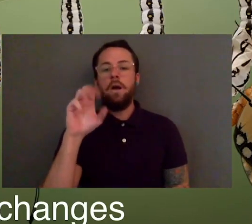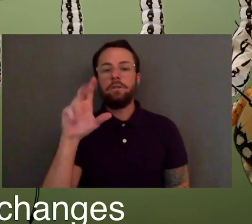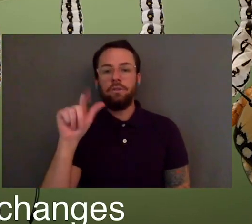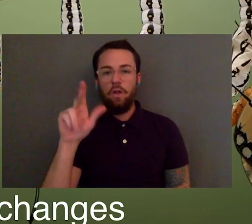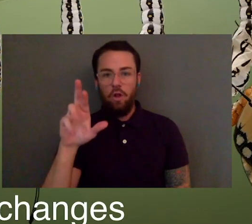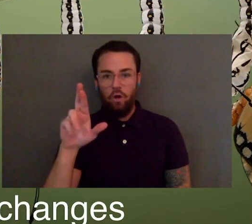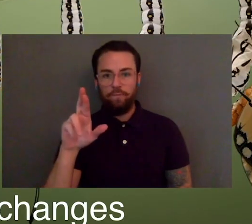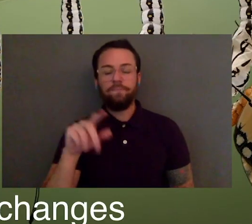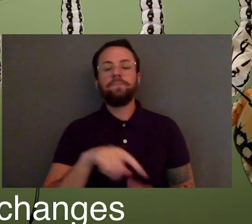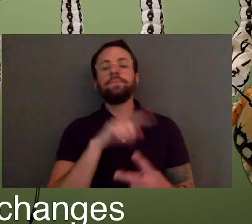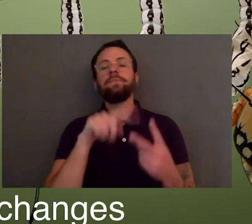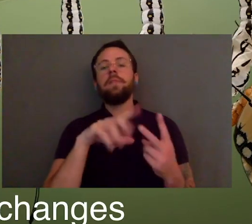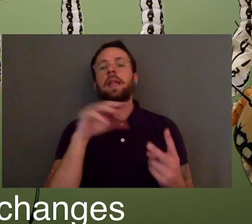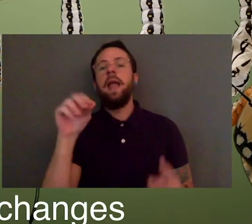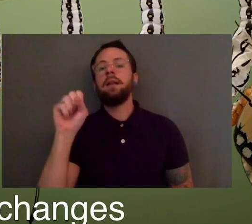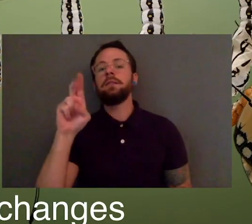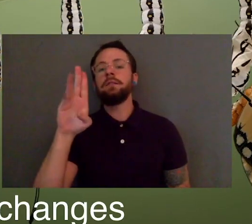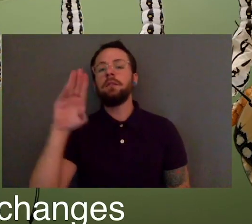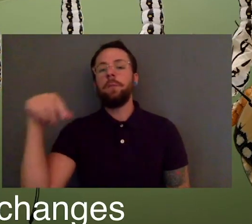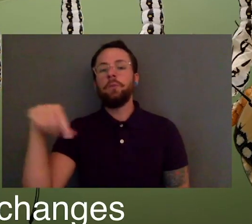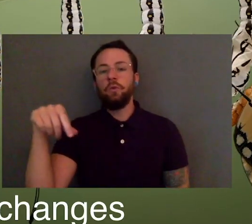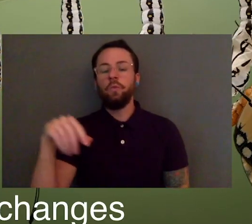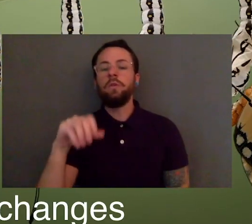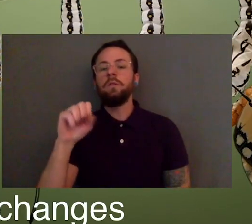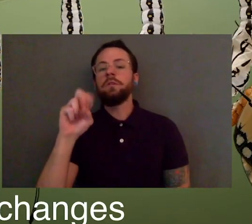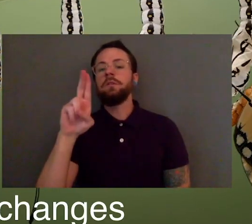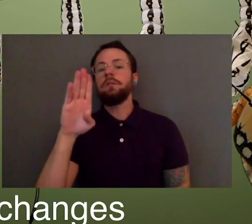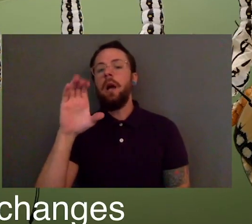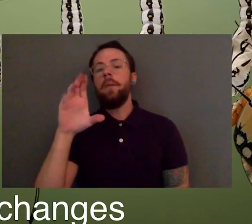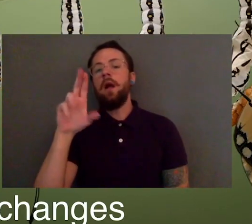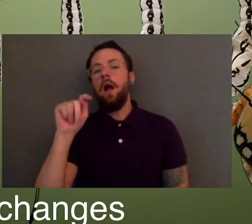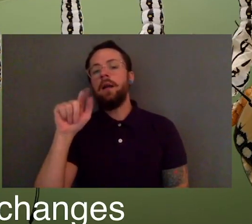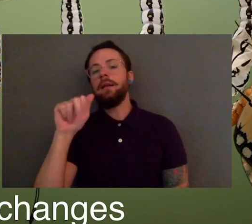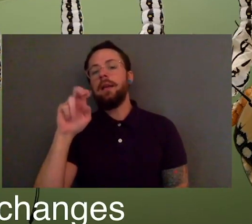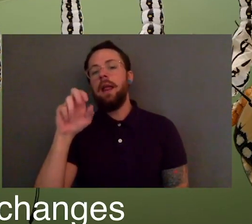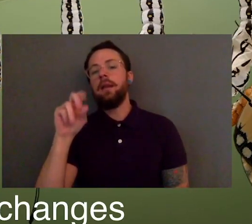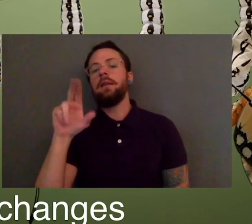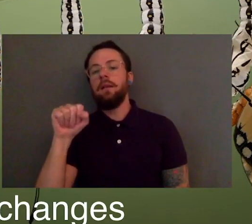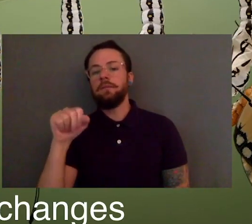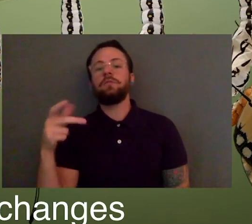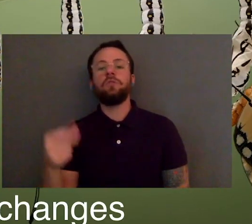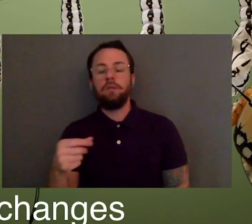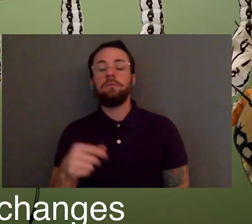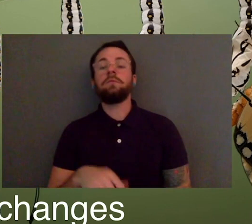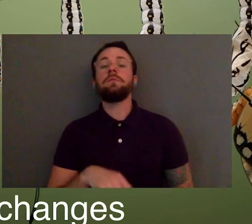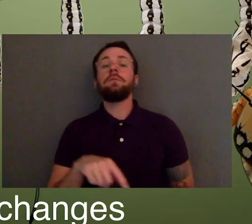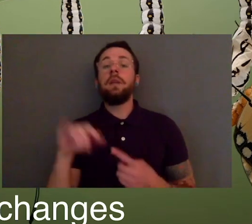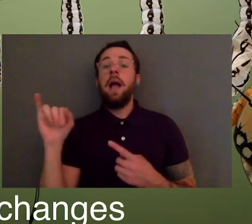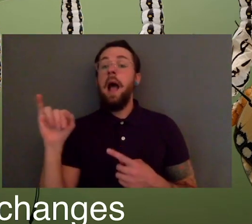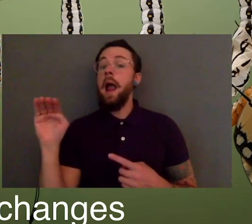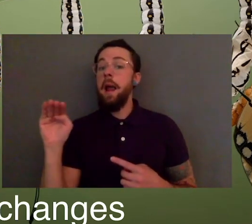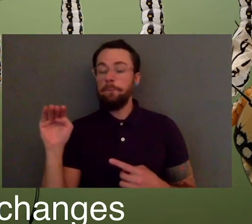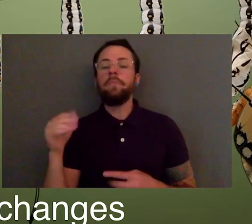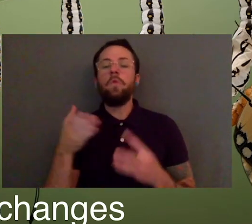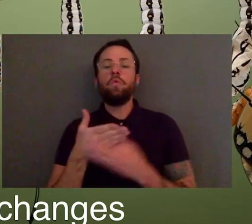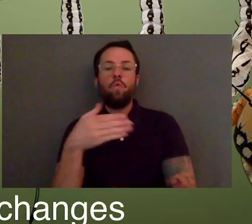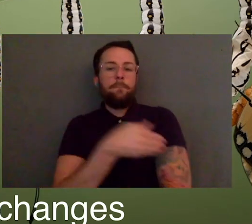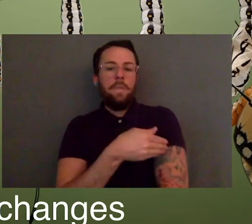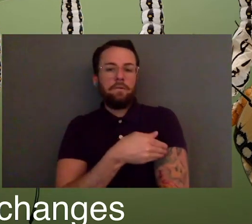IM intramuscular and sub Q, subcutaneous shots.